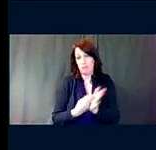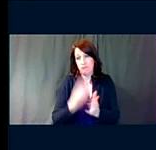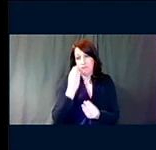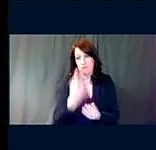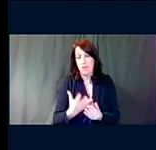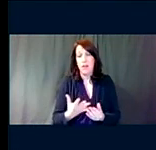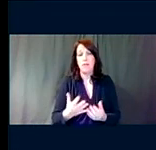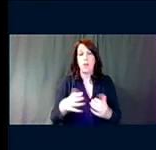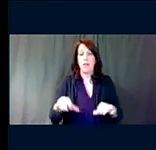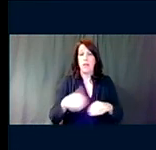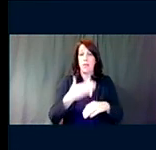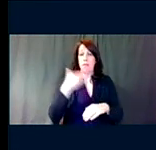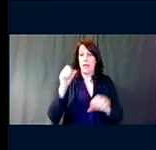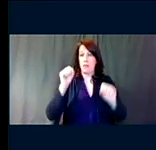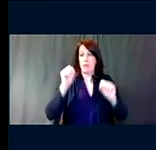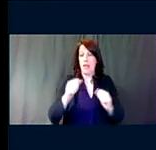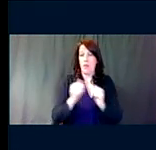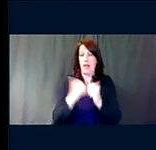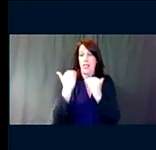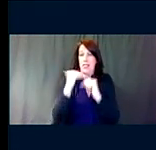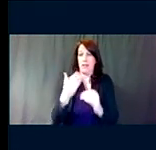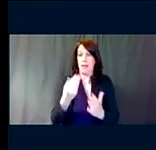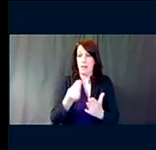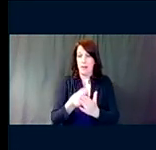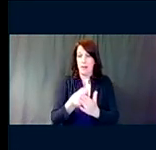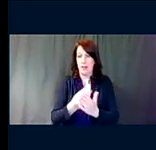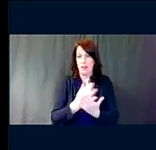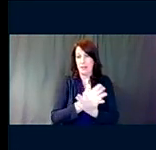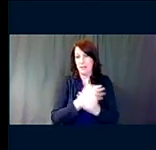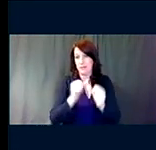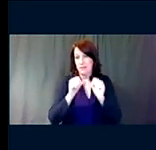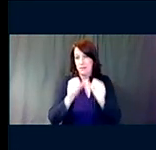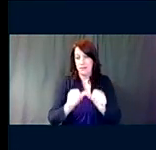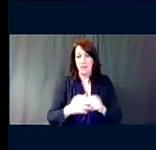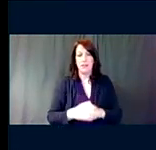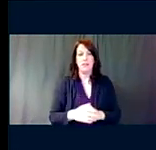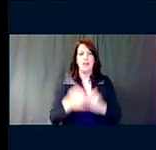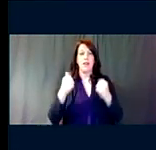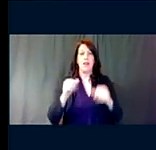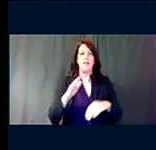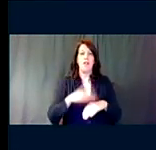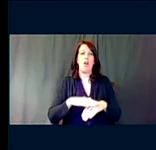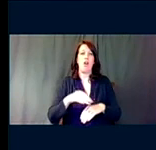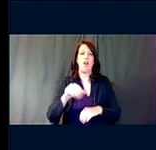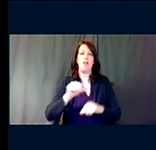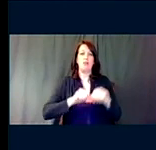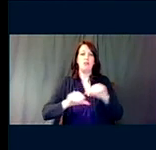WE'VE DONE THE BEST WE CAN UNDER LIMITED AMOUNTS OF MONEY AT THIS STAGE OF THE GAME WAS AN EFFORT